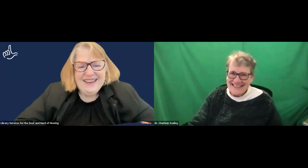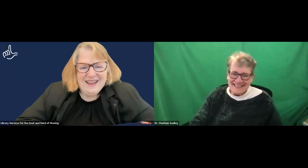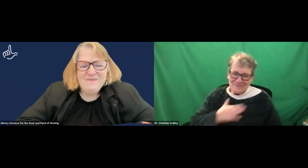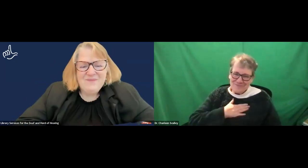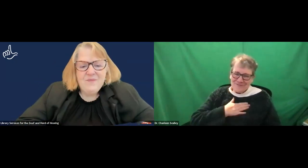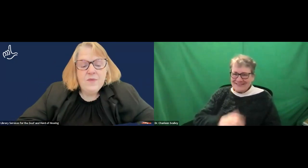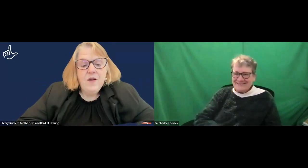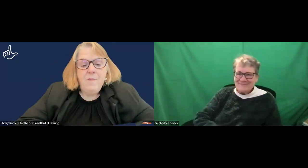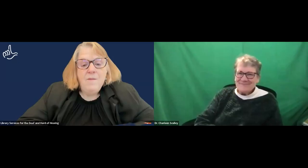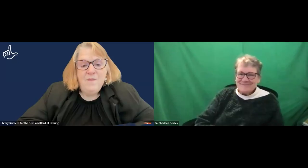[Interpreter for Brenda] Proud mom moment here.